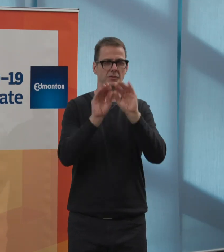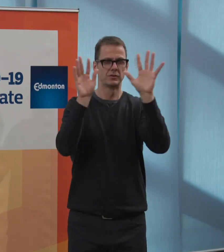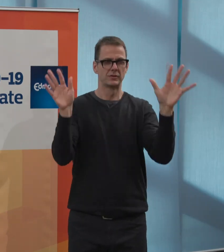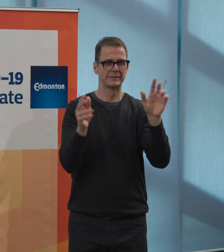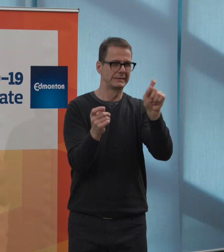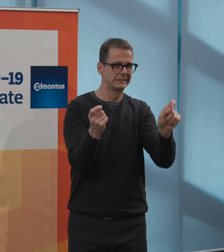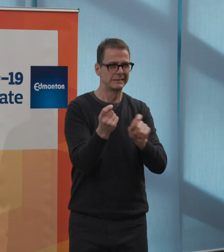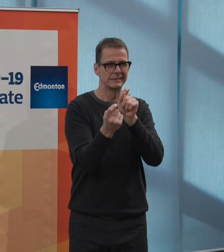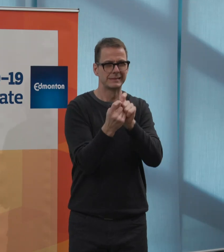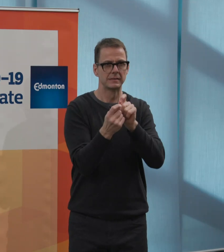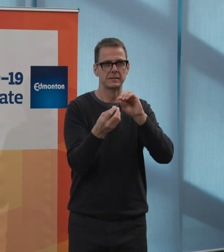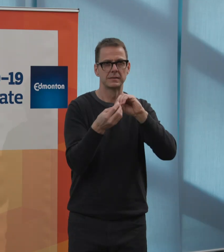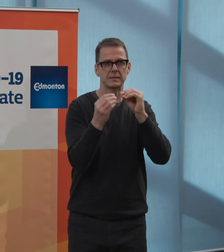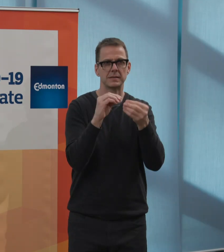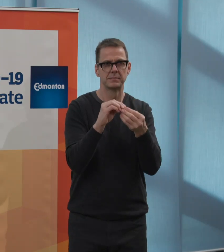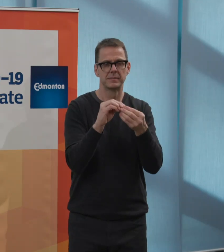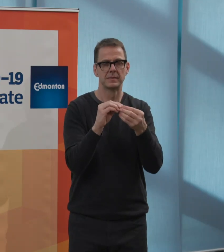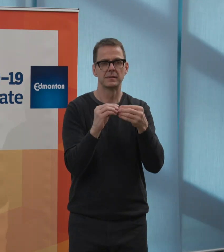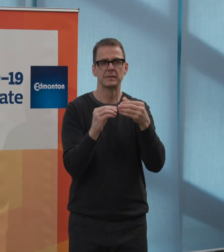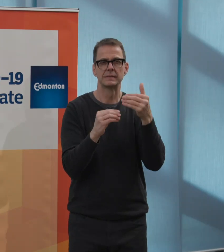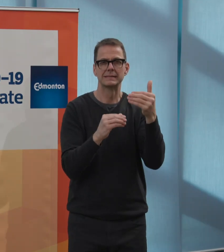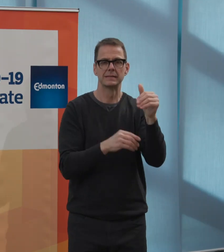come back with our supplementary operating budget adjustment so we'll